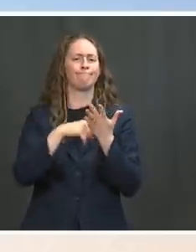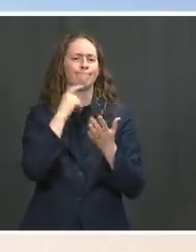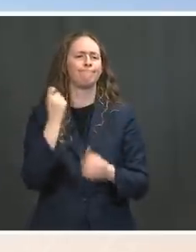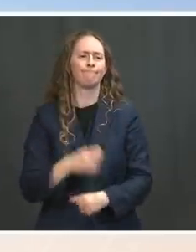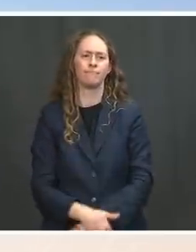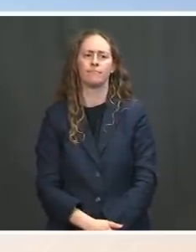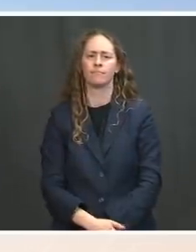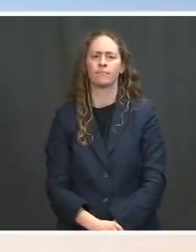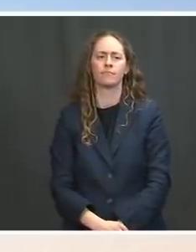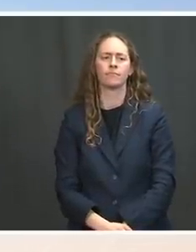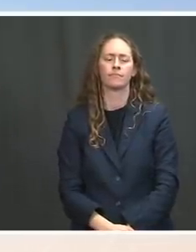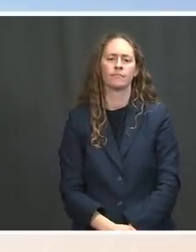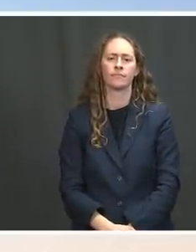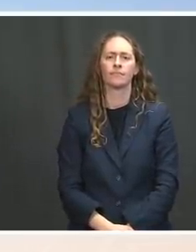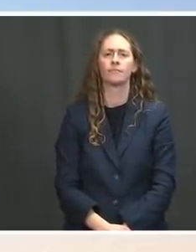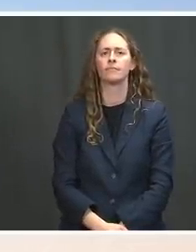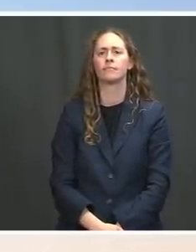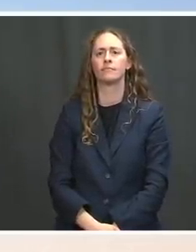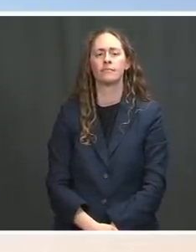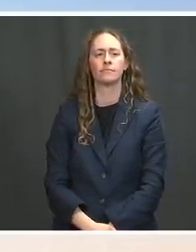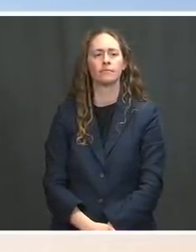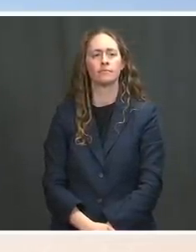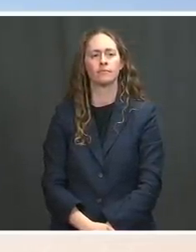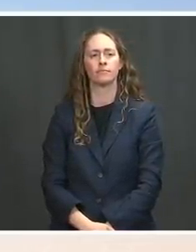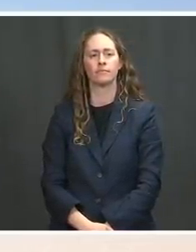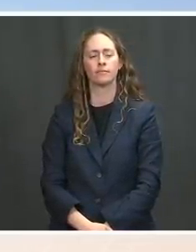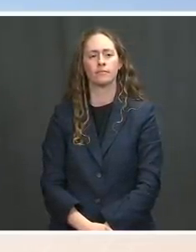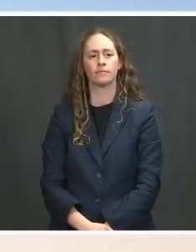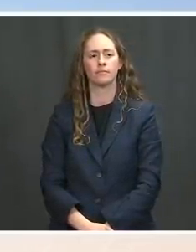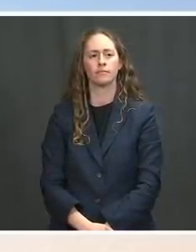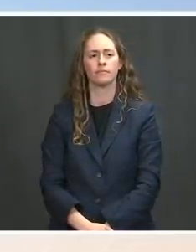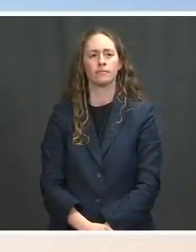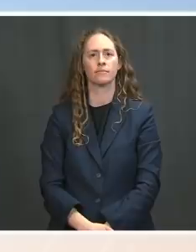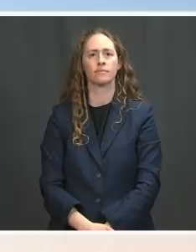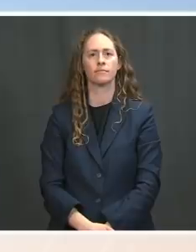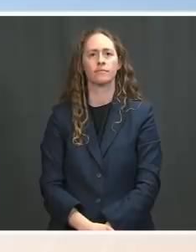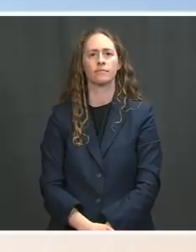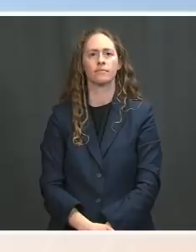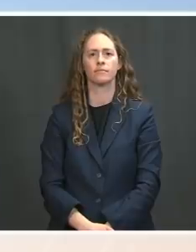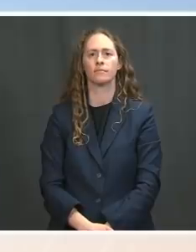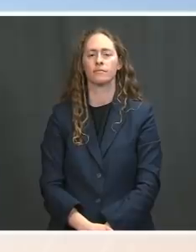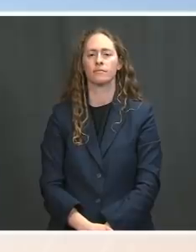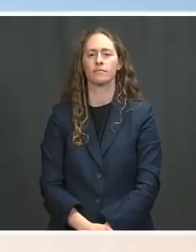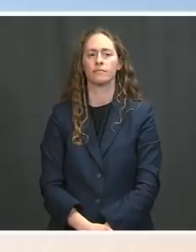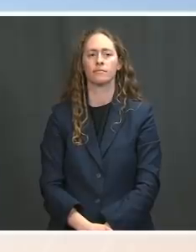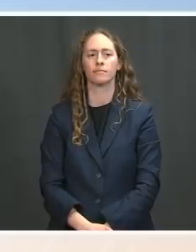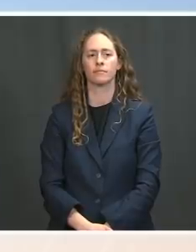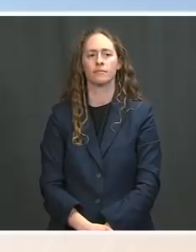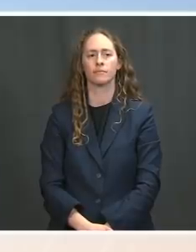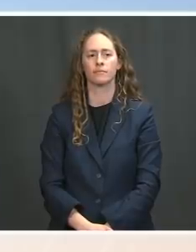The Press: -- in the American Jobs Plan. Why wasn't that included in the President's initial plan? And is it a must-do for you now?